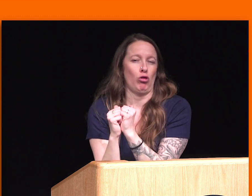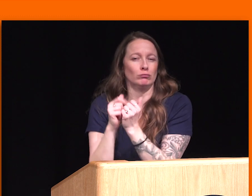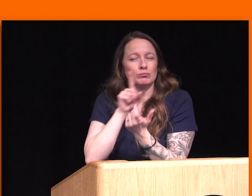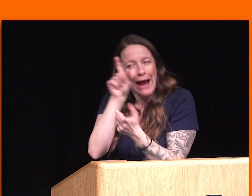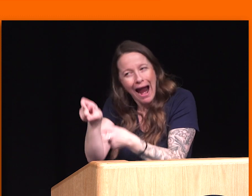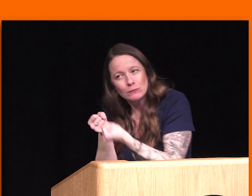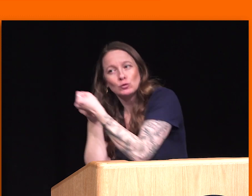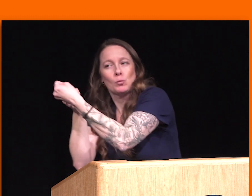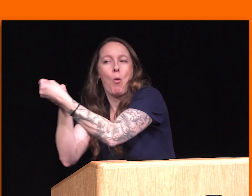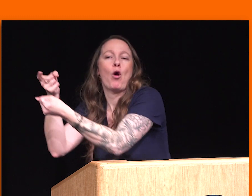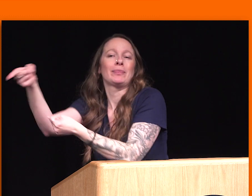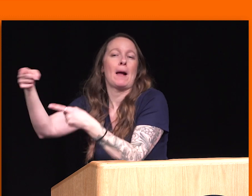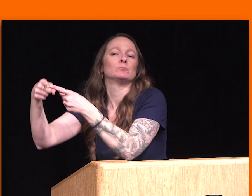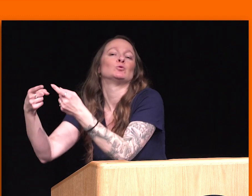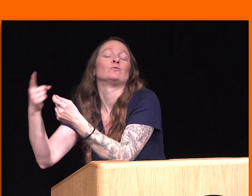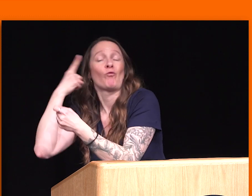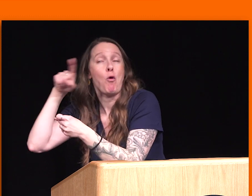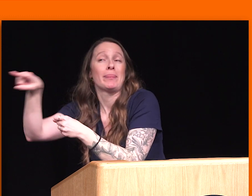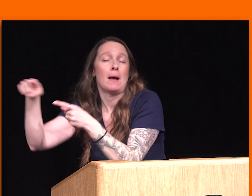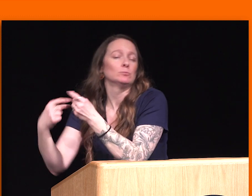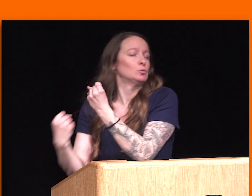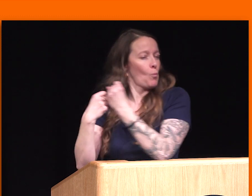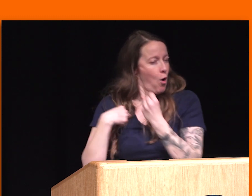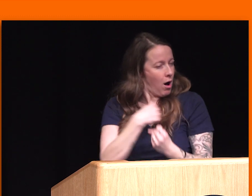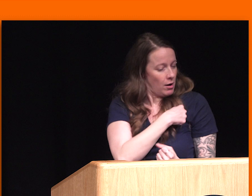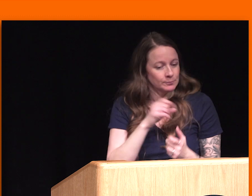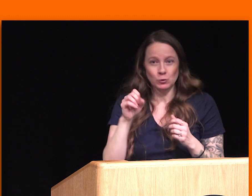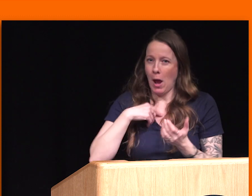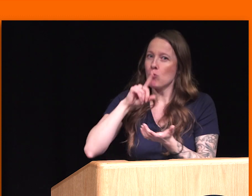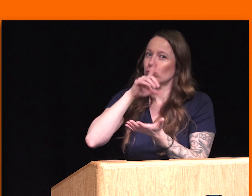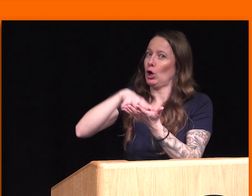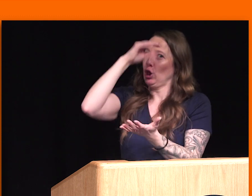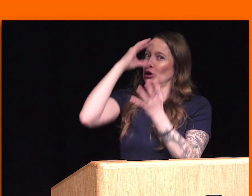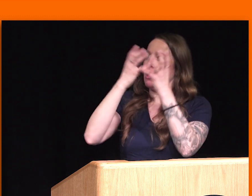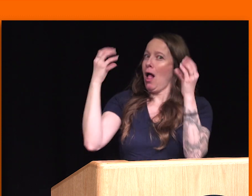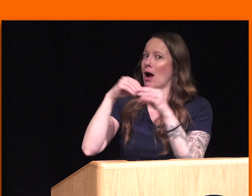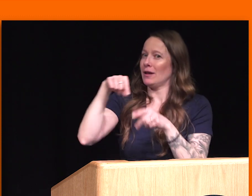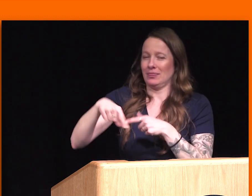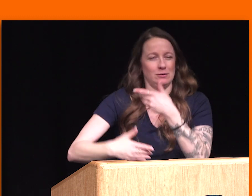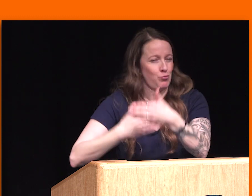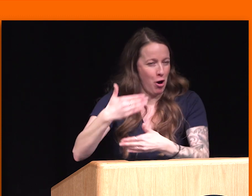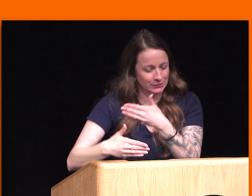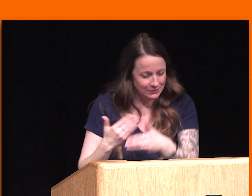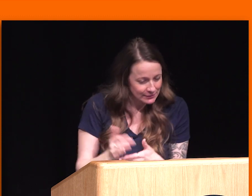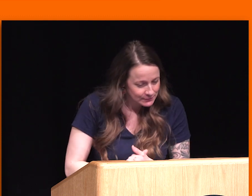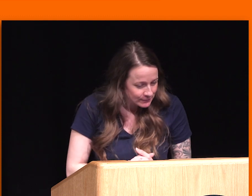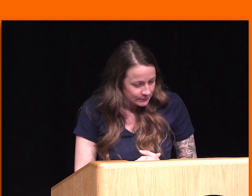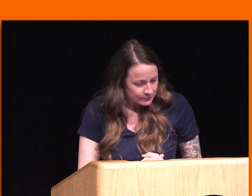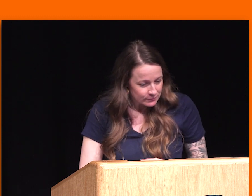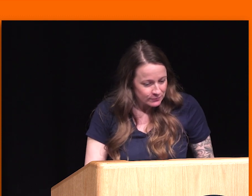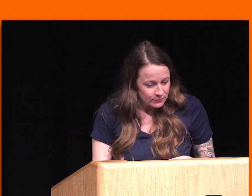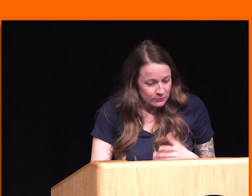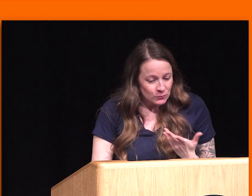facing those issues or how that happened. So, we were able to support them and educate them in exchange for them supporting us.